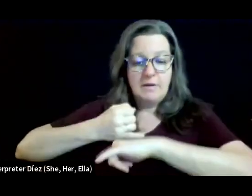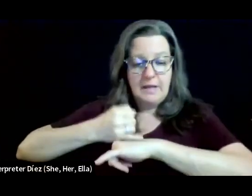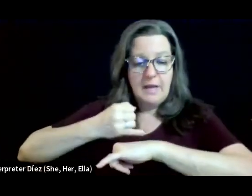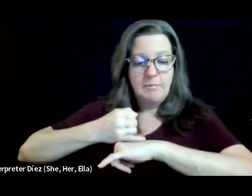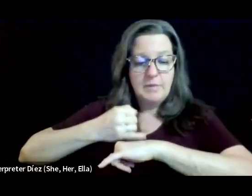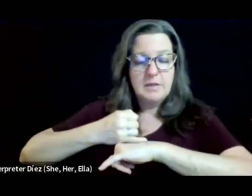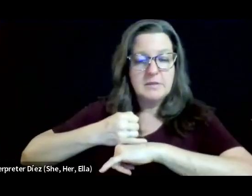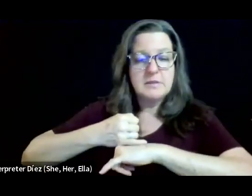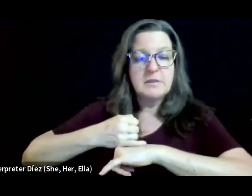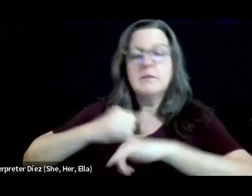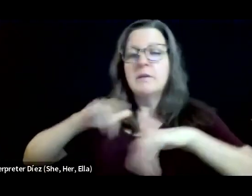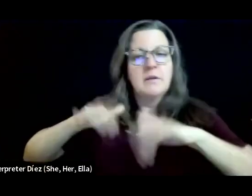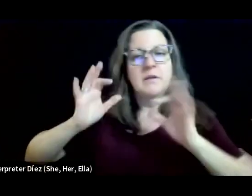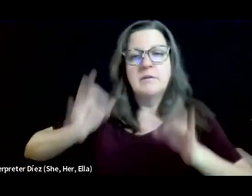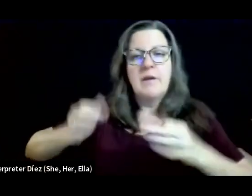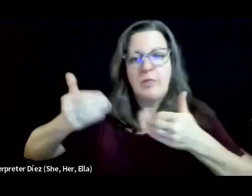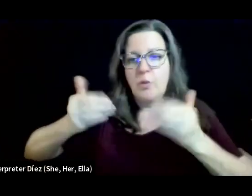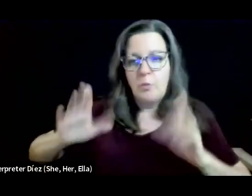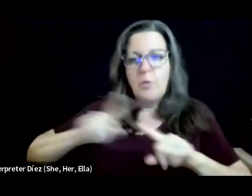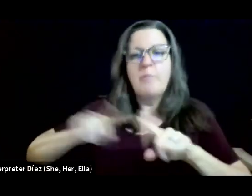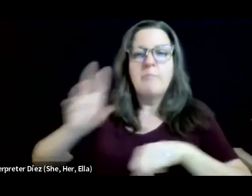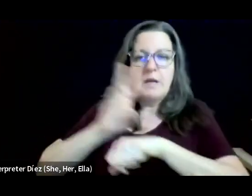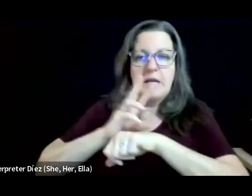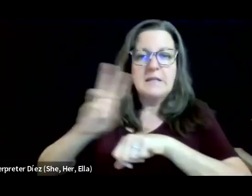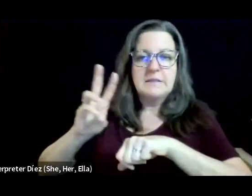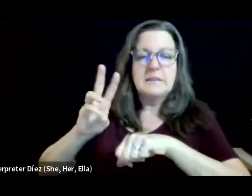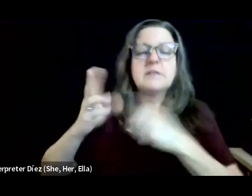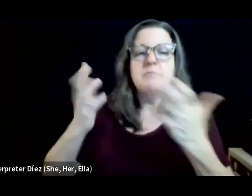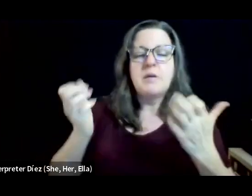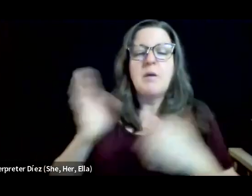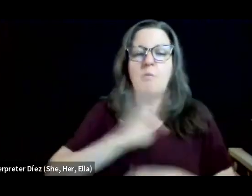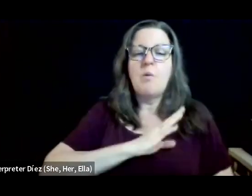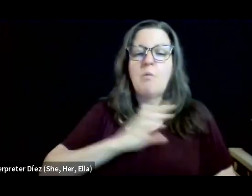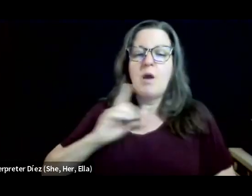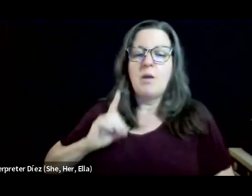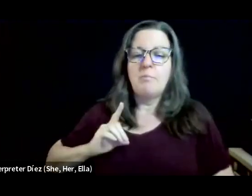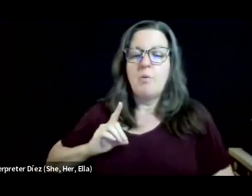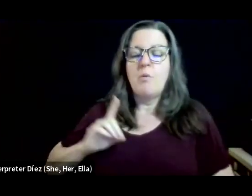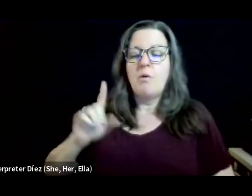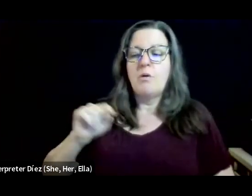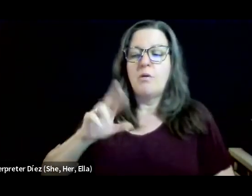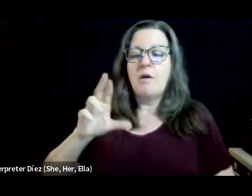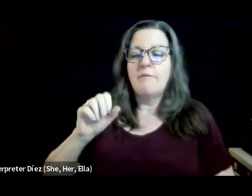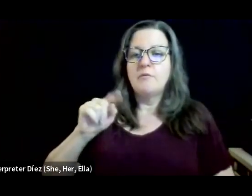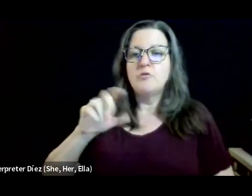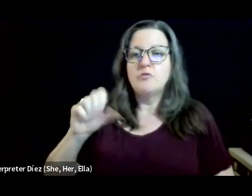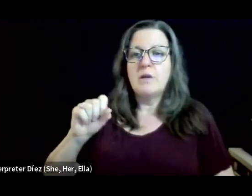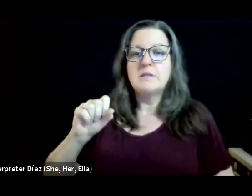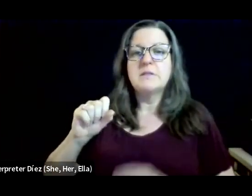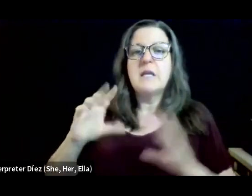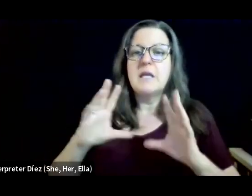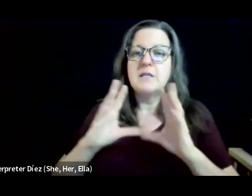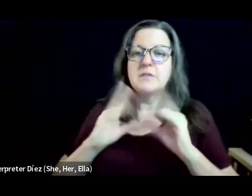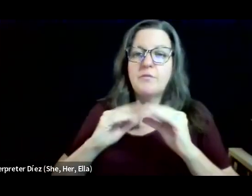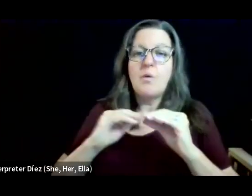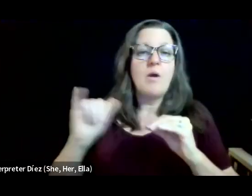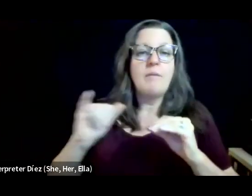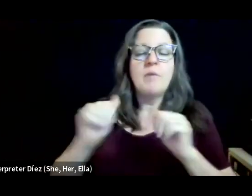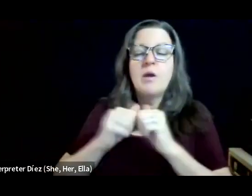but at 06:00pm, we want to have a Board of Trustees forum, just like we did with Mike Garcia and Christy Smith.